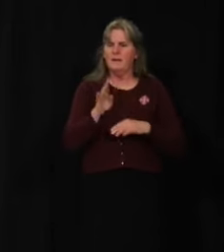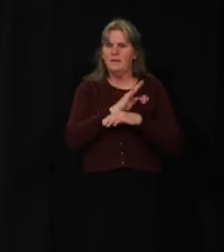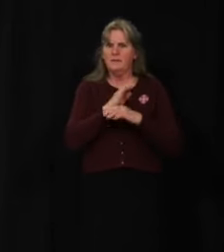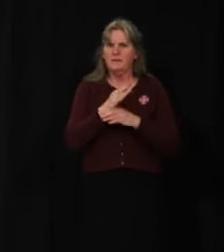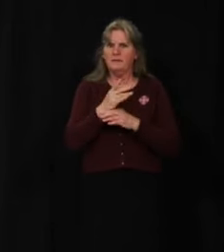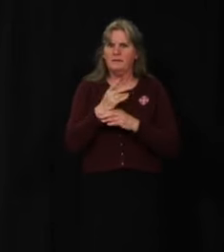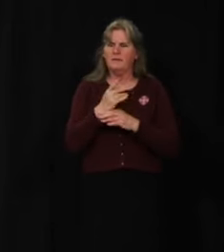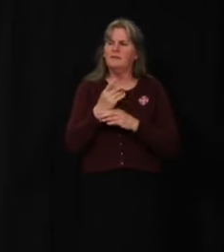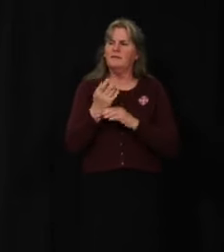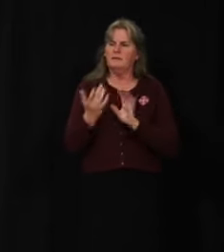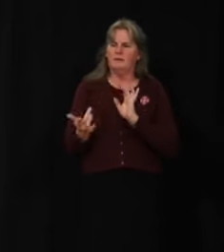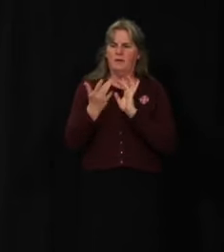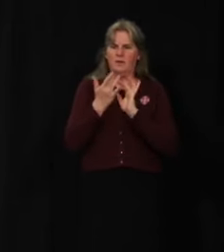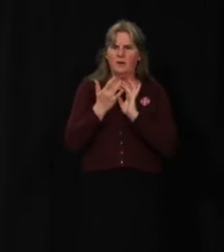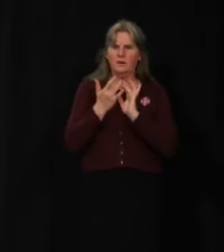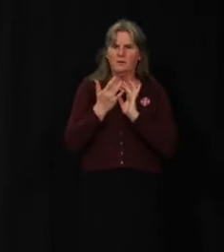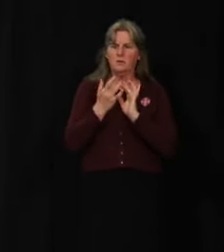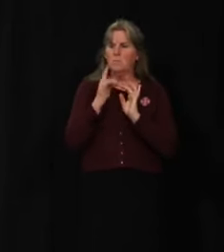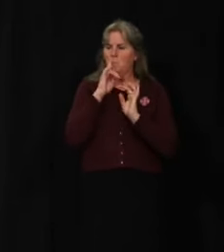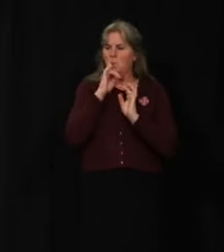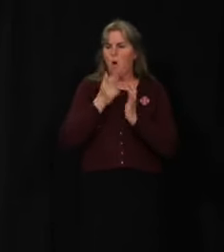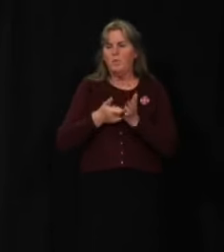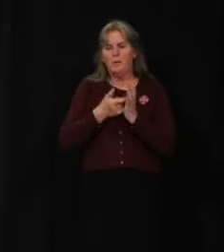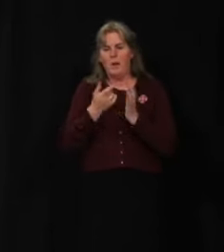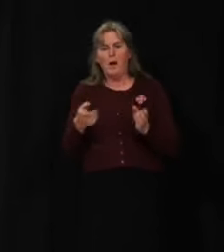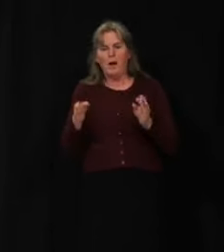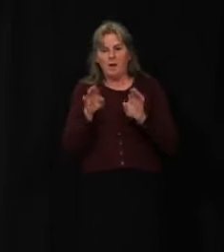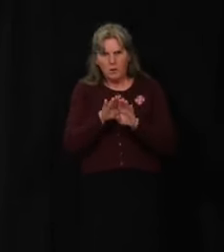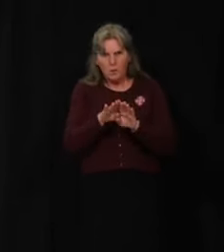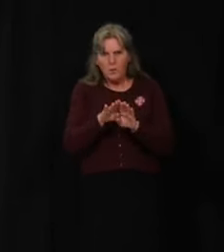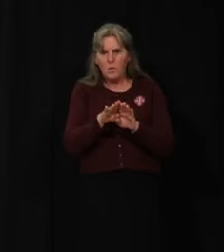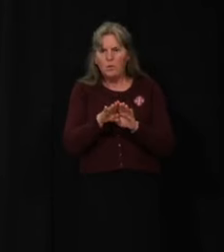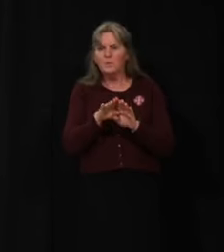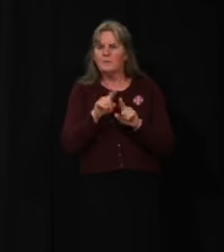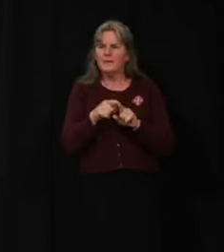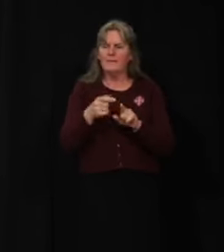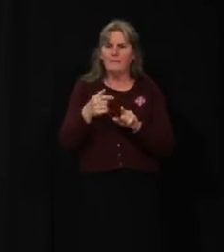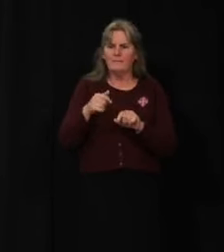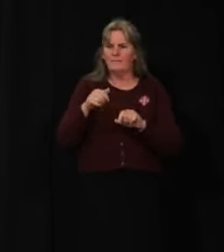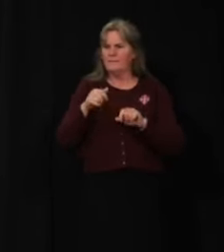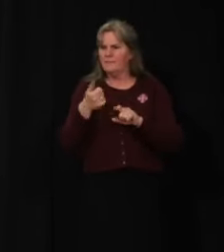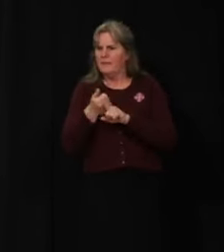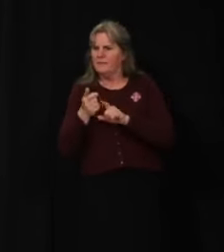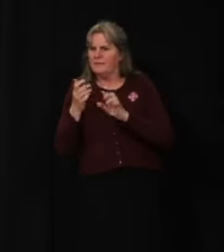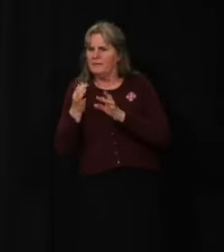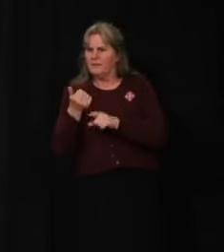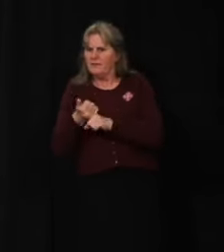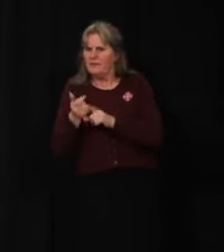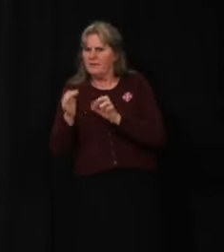reopen, but they will be subject to inspection according to the schedule of the environmental